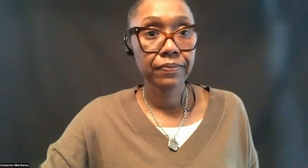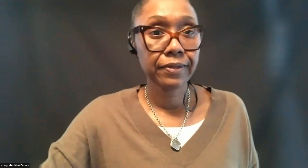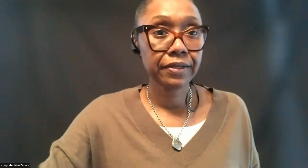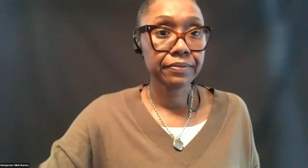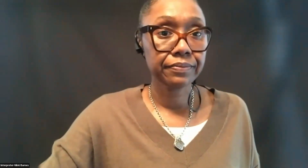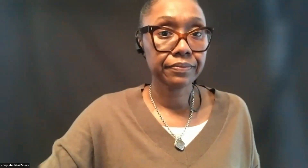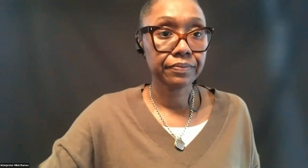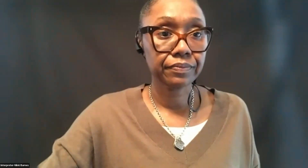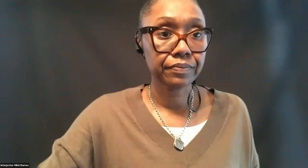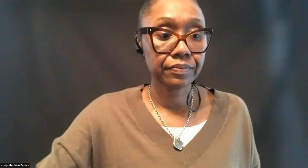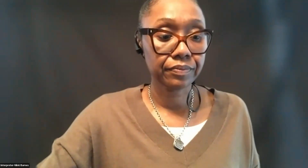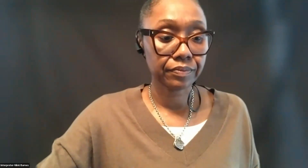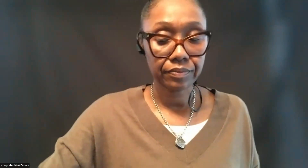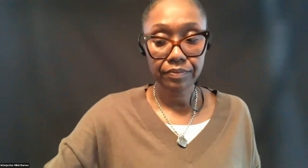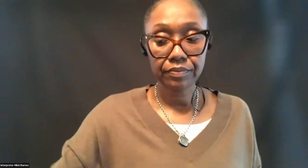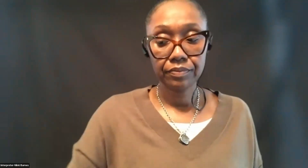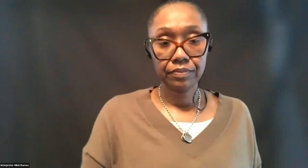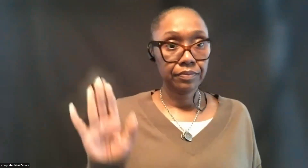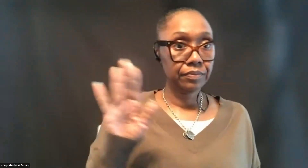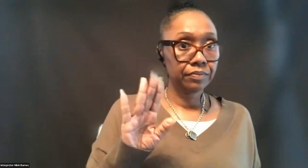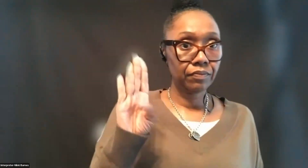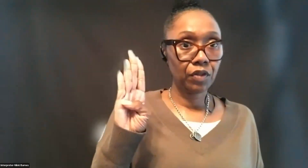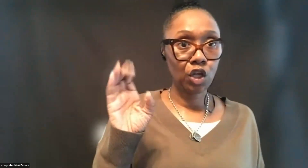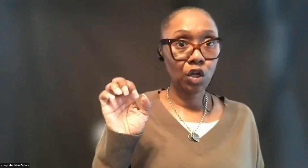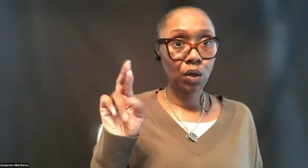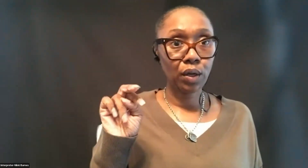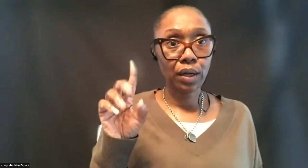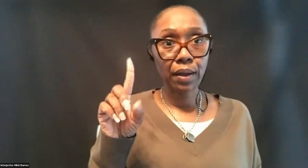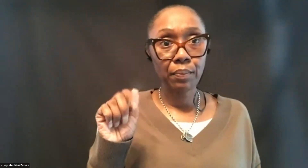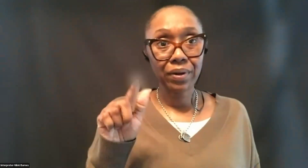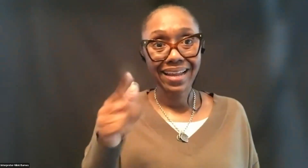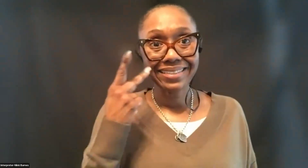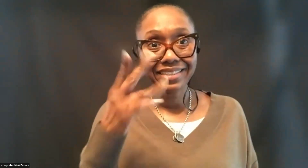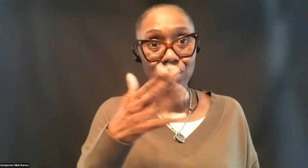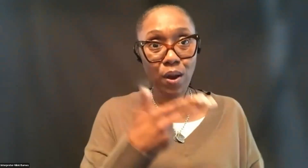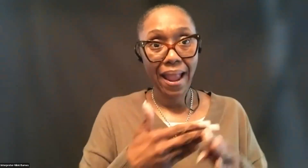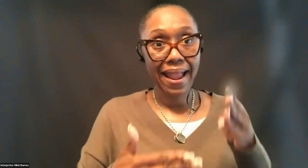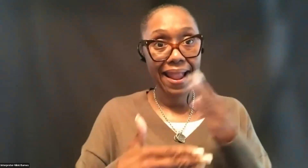Brenda, I see you have your hand wet, raised. If you have something, you could type it.